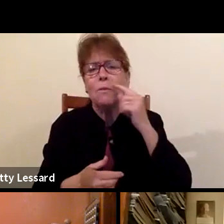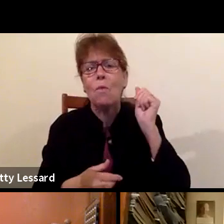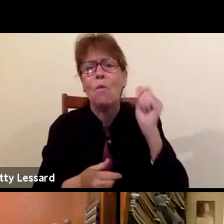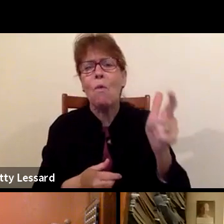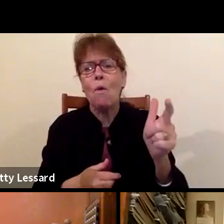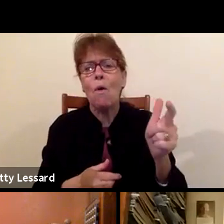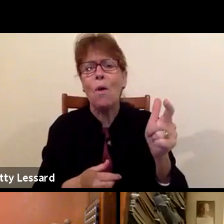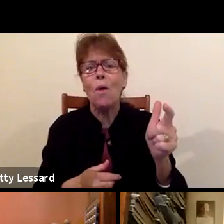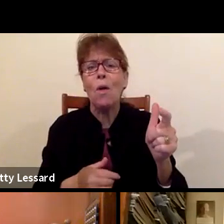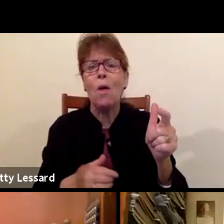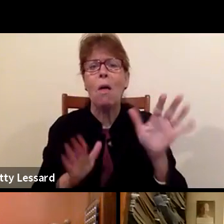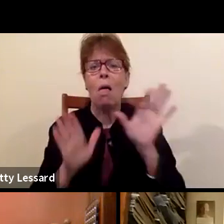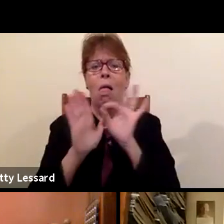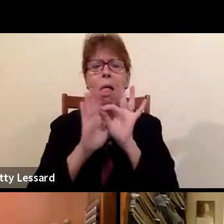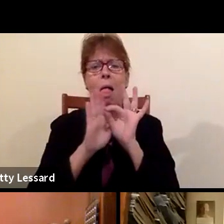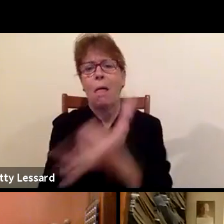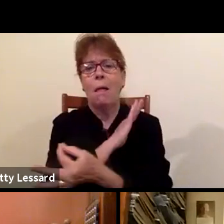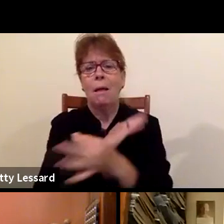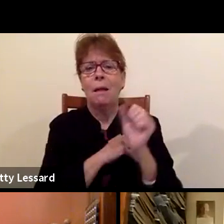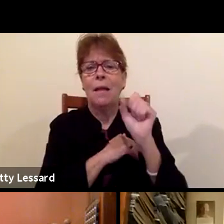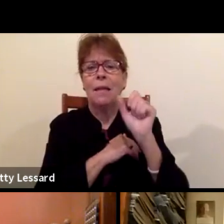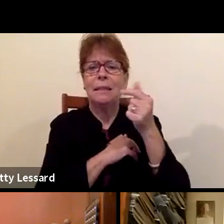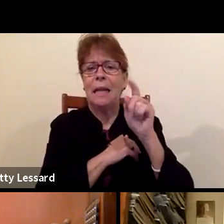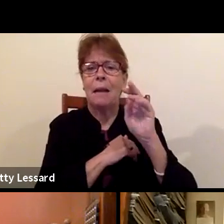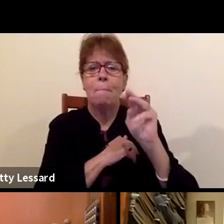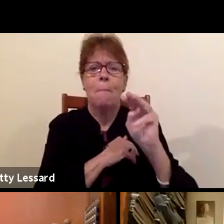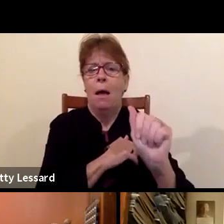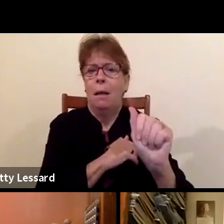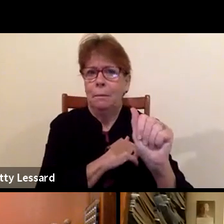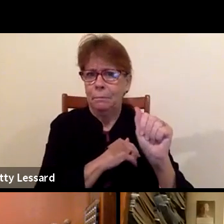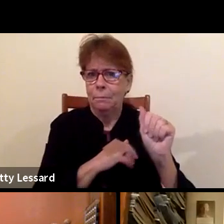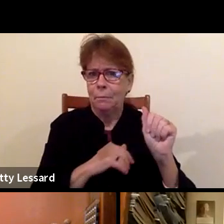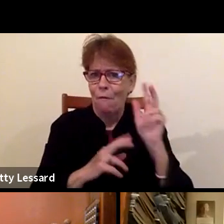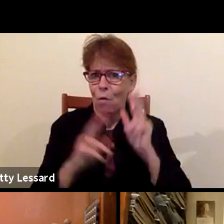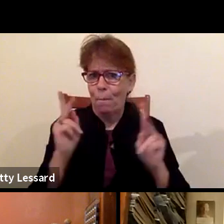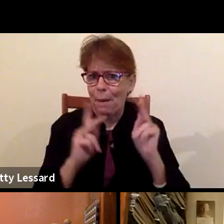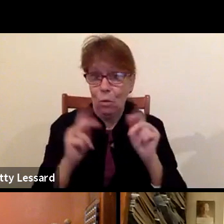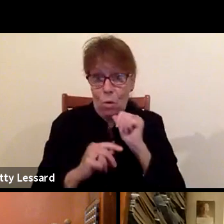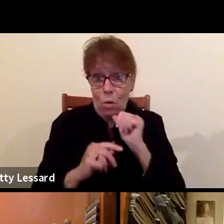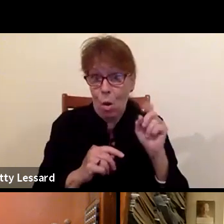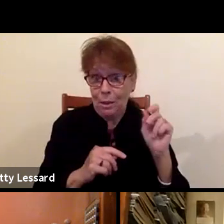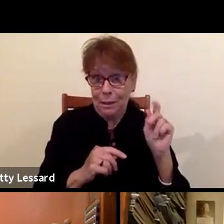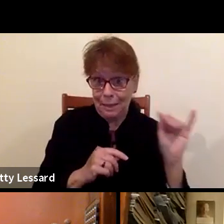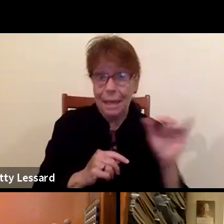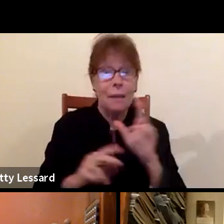I don't think that's necessarily the right way to go either. I think encouraging and environment where people can talk about their autistic traits is the best thing to do for